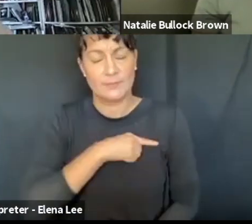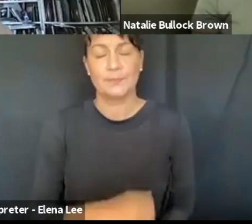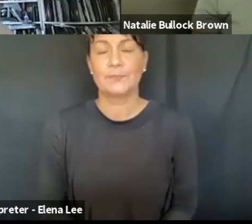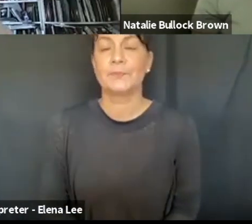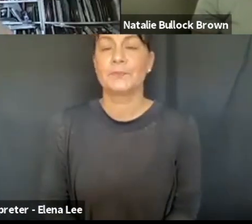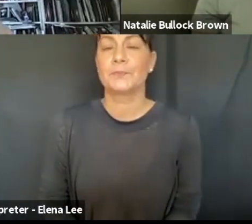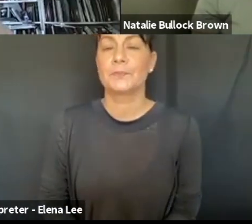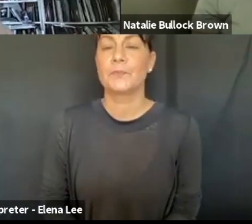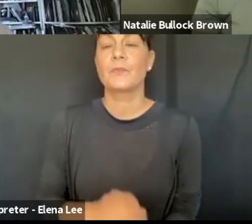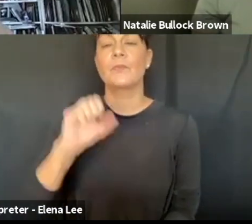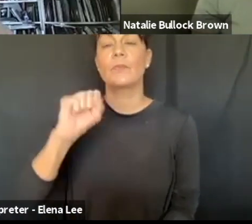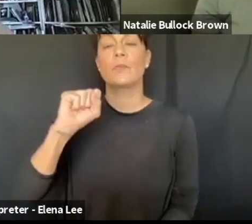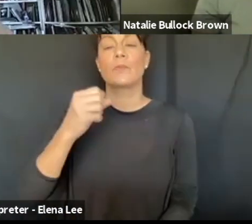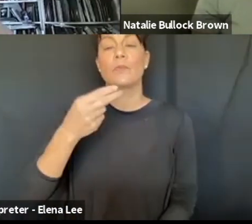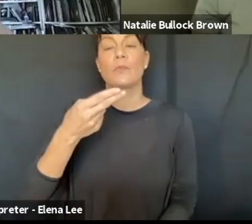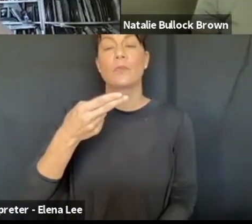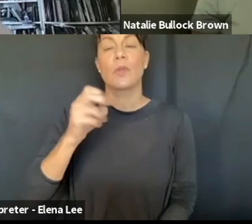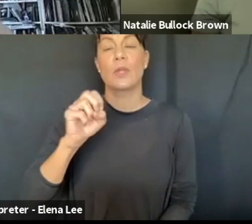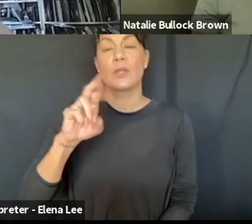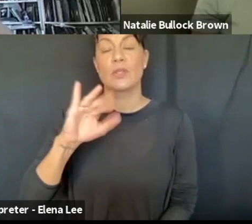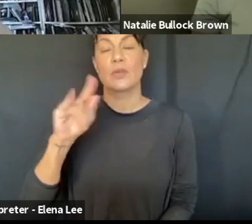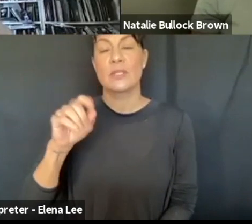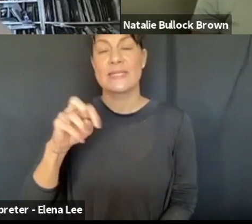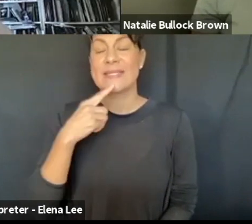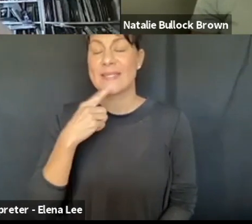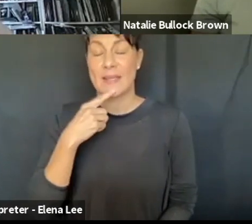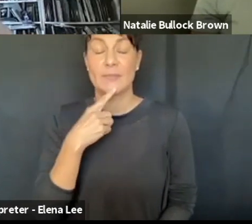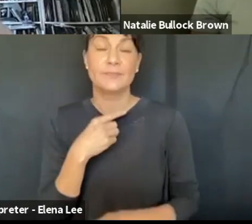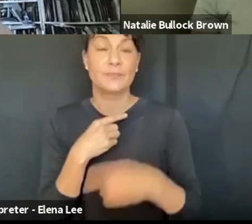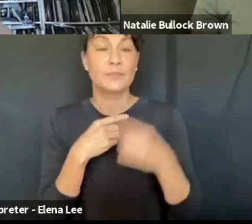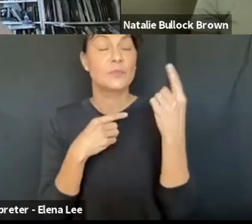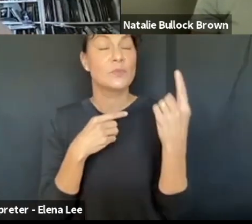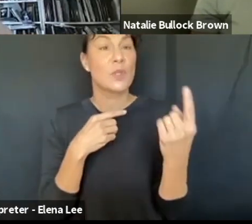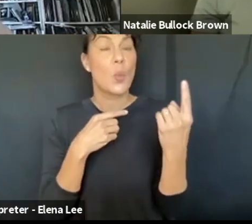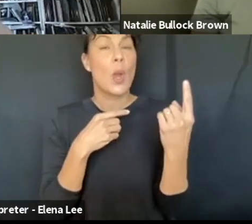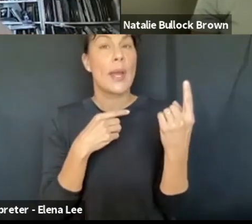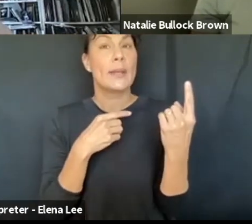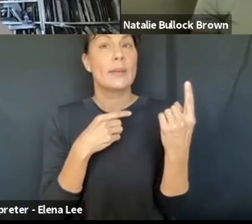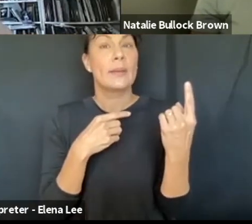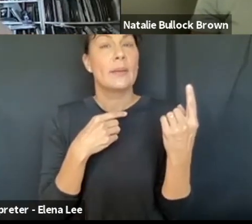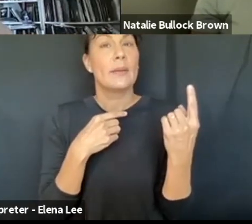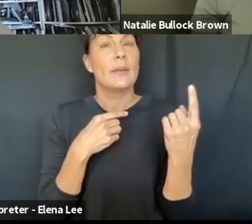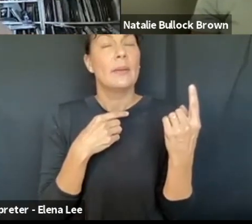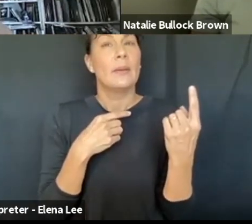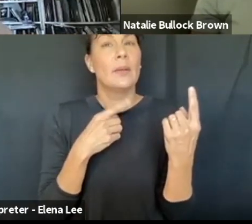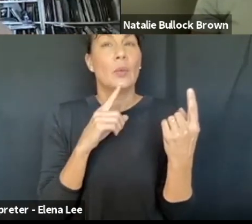I think one, of course, carries across both. So, both of them sort of are grounded